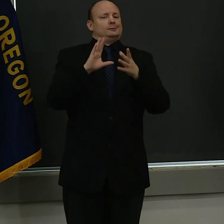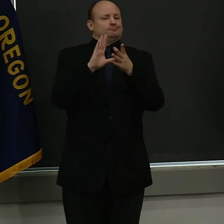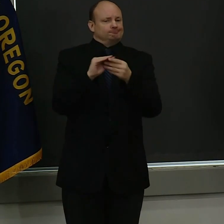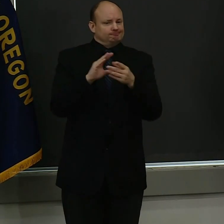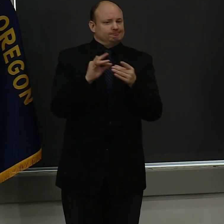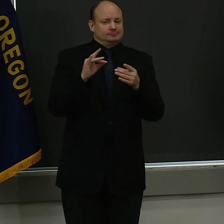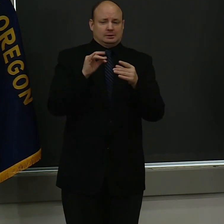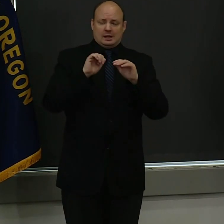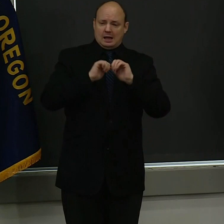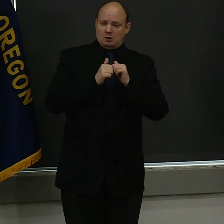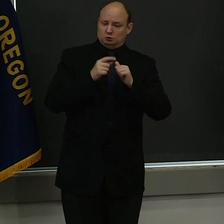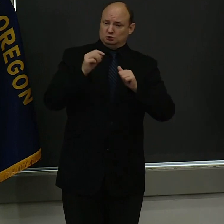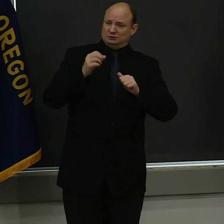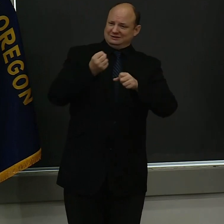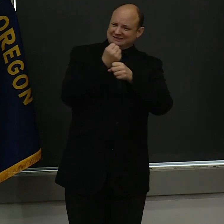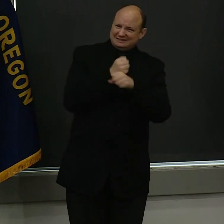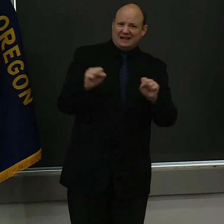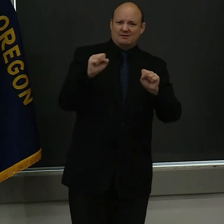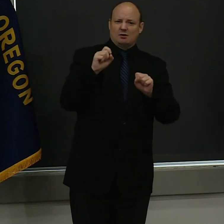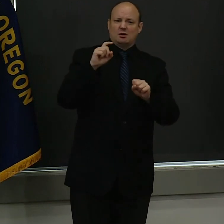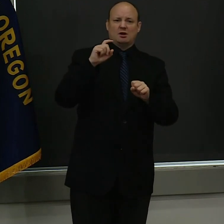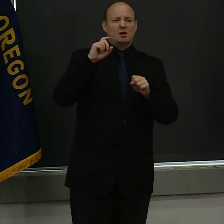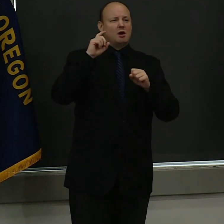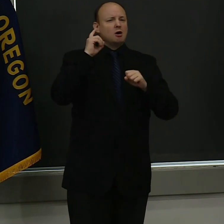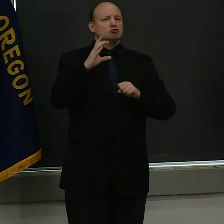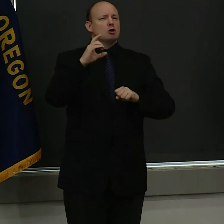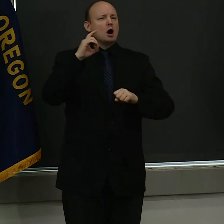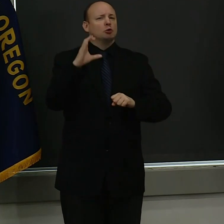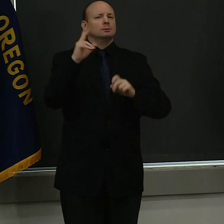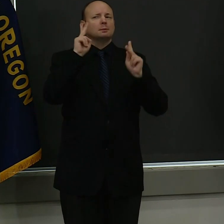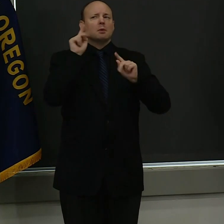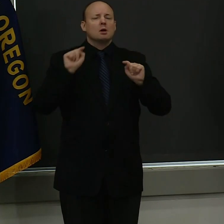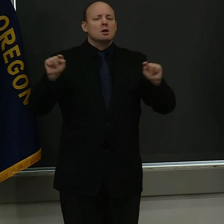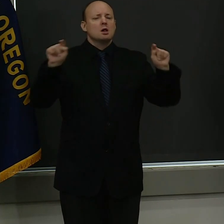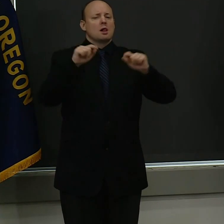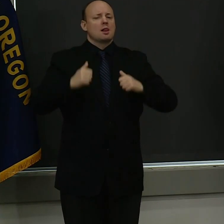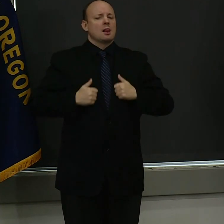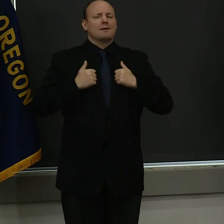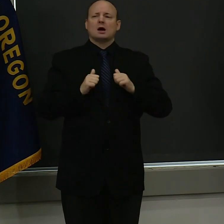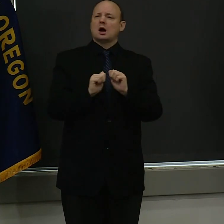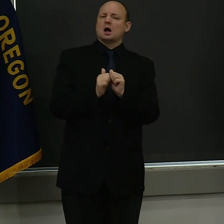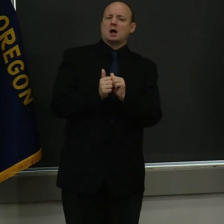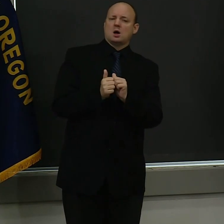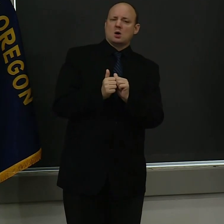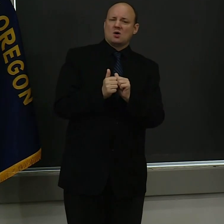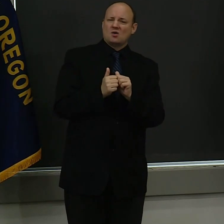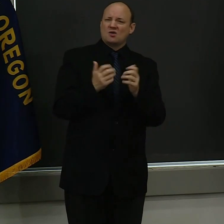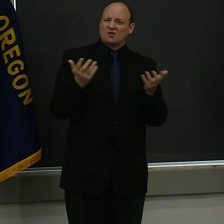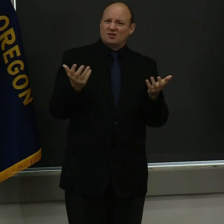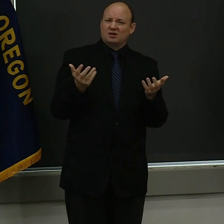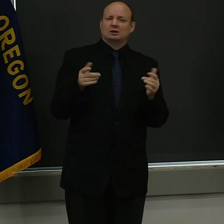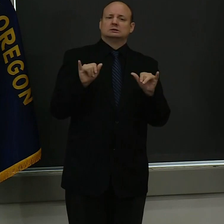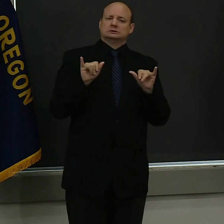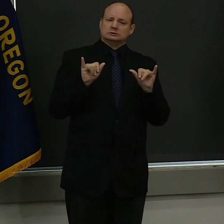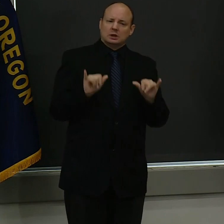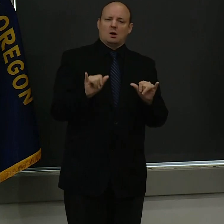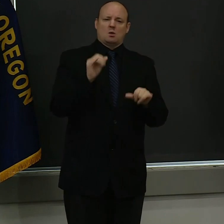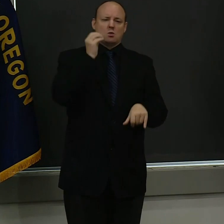OUR CALL FOR HELP AGAIN. WE HAVE THE OUR CALL FOR HELP AGAIN. WE HAVE THE OPPORTUNITY OUR CALL FOR HELP AGAIN. WE HAVE THE OPPORTUNITY NOW OUR CALL FOR HELP AGAIN. WE HAVE THE OPPORTUNITY NOW TO WE HAVE THE OPPORTUNITY NOW TO WE HAVE THE OPPORTUNITY NOW TO SAVE WE HAVE THE OPPORTUNITY NOW TO SAVE HUNDREDS WE HAVE THE OPPORTUNITY NOW TO SAVE HUNDREDS OR WE HAVE THE OPPORTUNITY NOW TO SAVE HUNDREDS OR THOUSANDS SAVE HUNDREDS OR THOUSANDS SAVE HUNDREDS OR THOUSANDS OF SAVE HUNDREDS OR THOUSANDS OF OREGON SAVE HUNDREDS OR THOUSANDS OF OREGON FAMILIES SAVE HUNDREDS OR THOUSANDS OF OREGON FAMILIES FROM SAVE HUNDREDS OR THOUSANDS OF OREGON FAMILIES FROM ANY OF OREGON FAMILIES FROM ANY OF OREGON FAMILIES FROM ANY MORE OF OREGON FAMILIES FROM ANY MORE OF